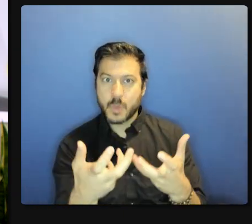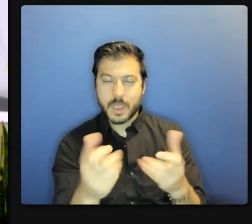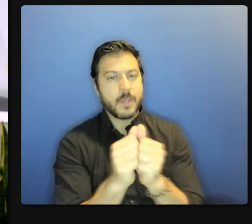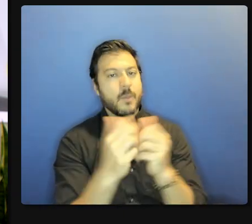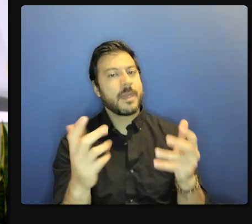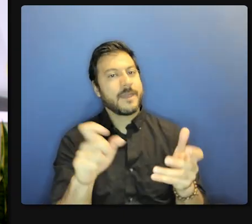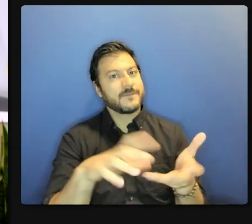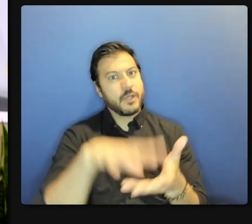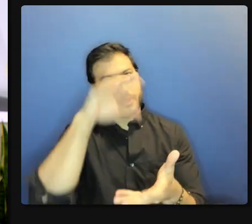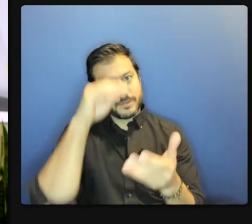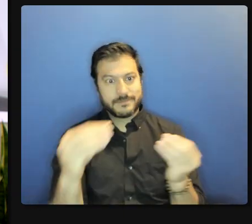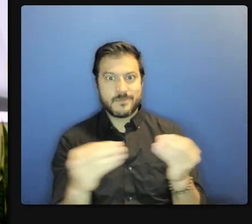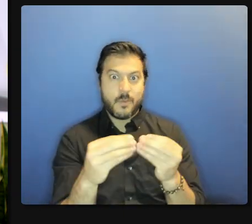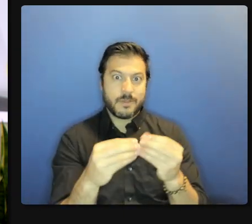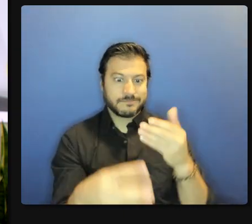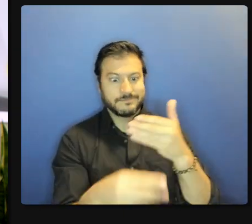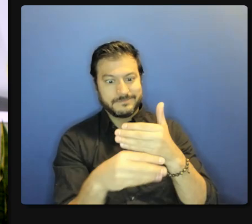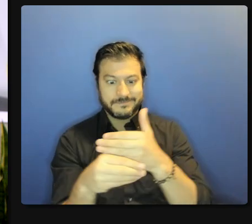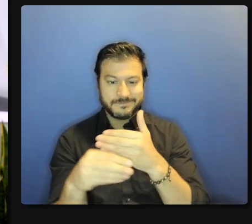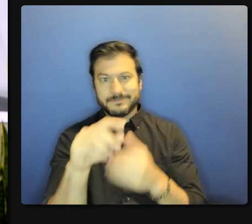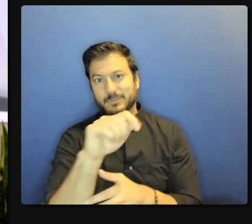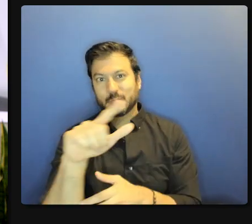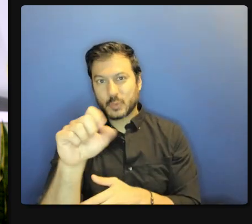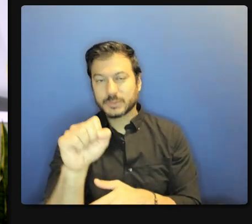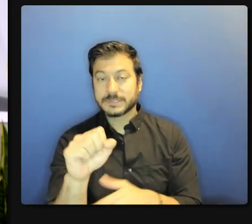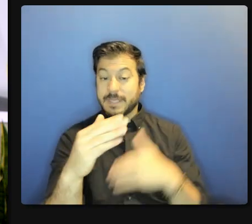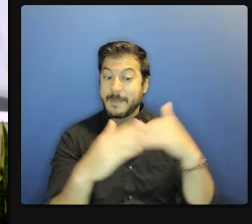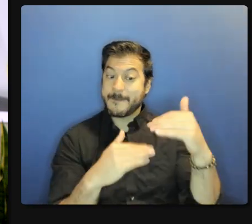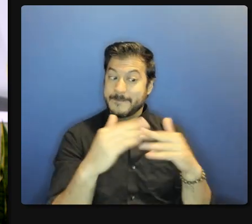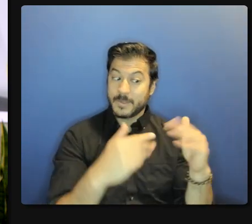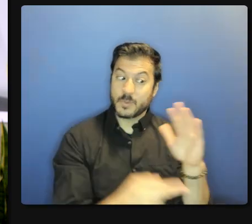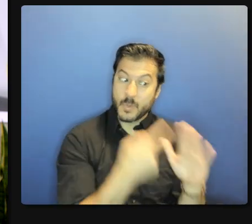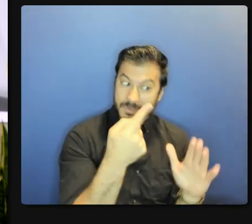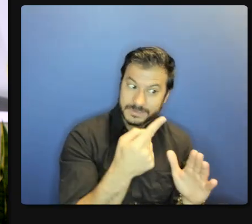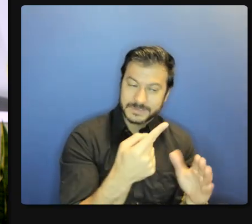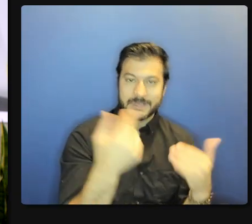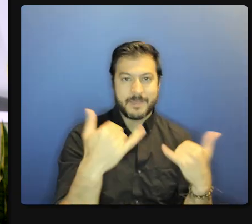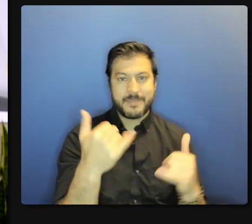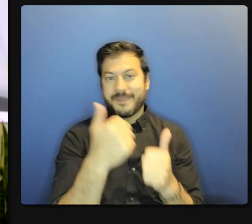without having to learn a bunch of extra skills and tools. Build once, play everywhere.